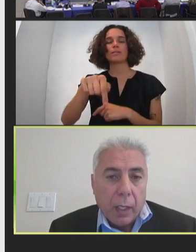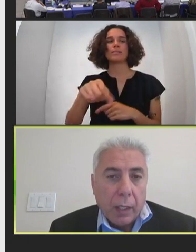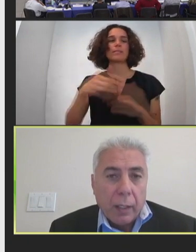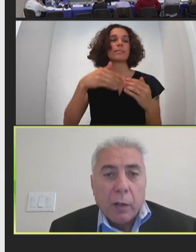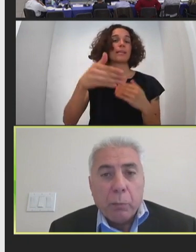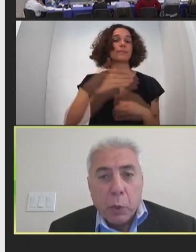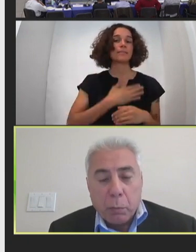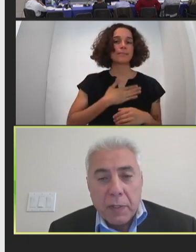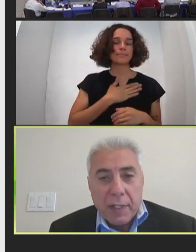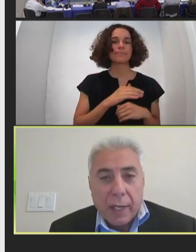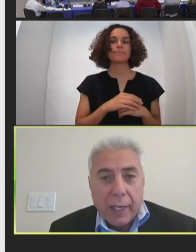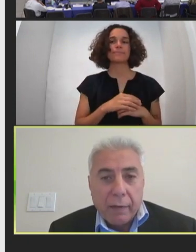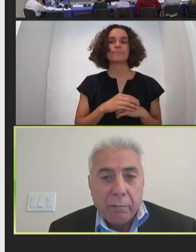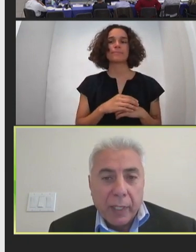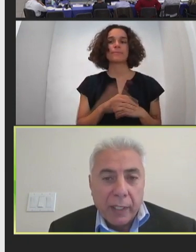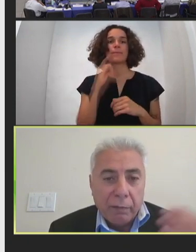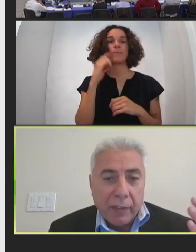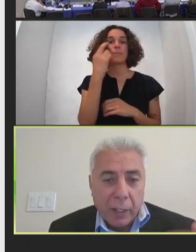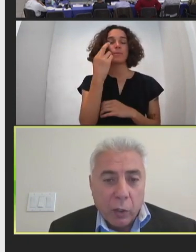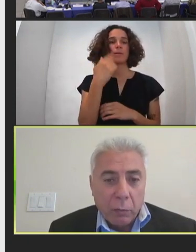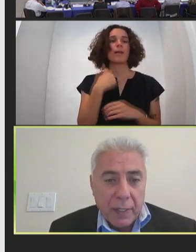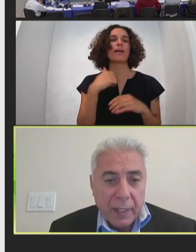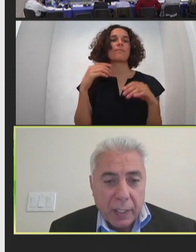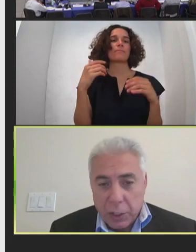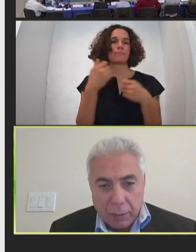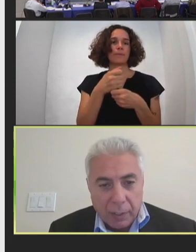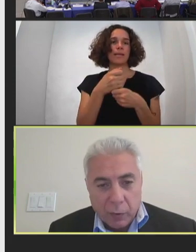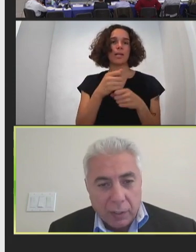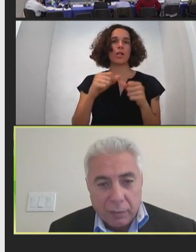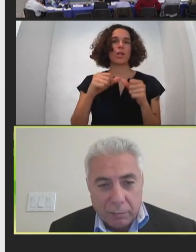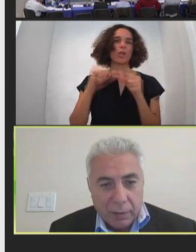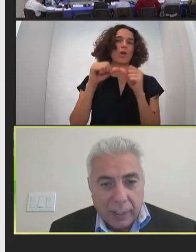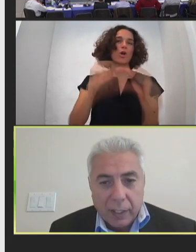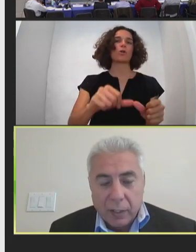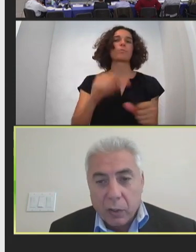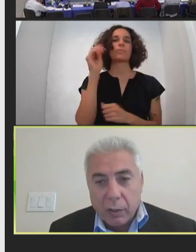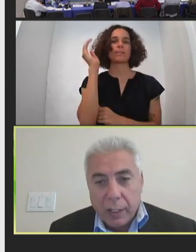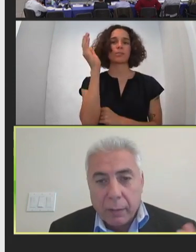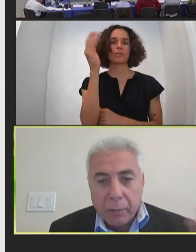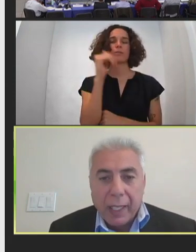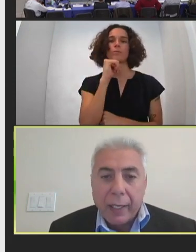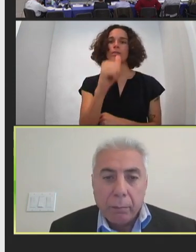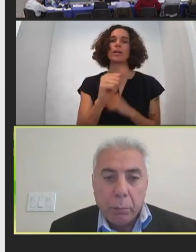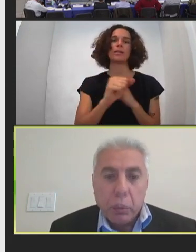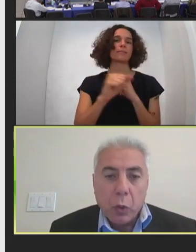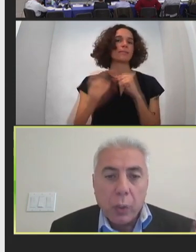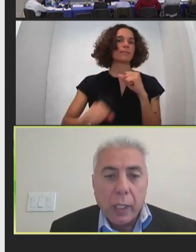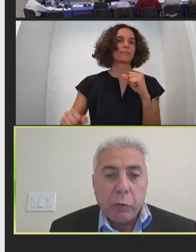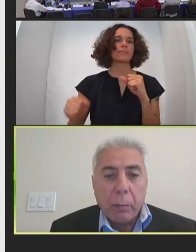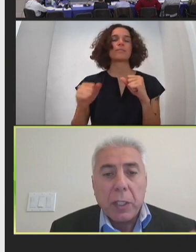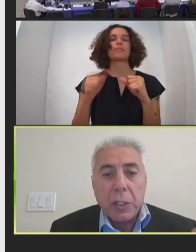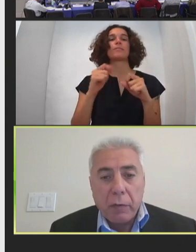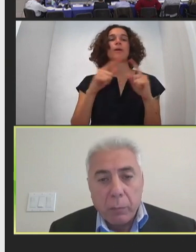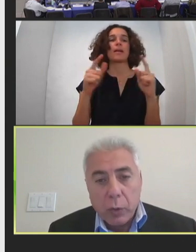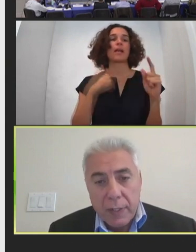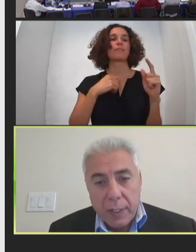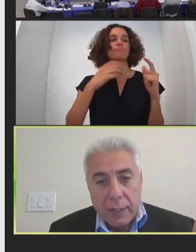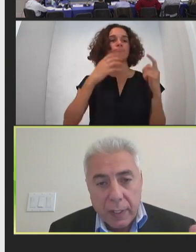And on purpose, I have made a very long presentation. I'm not going to take a long time, but I put all the information from all the studies that